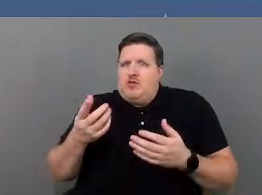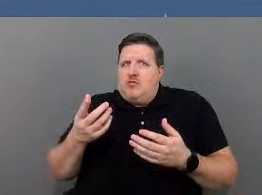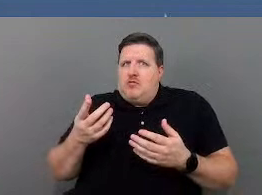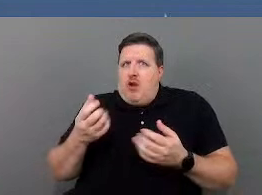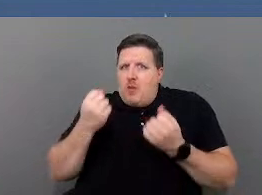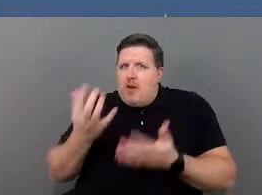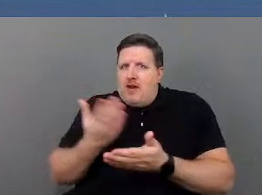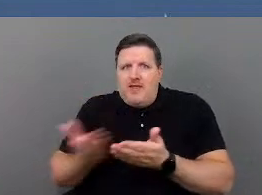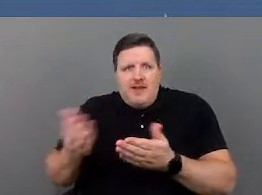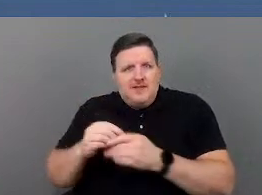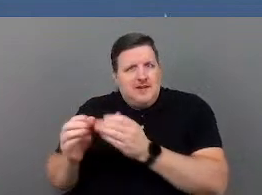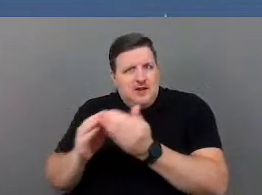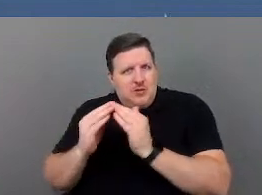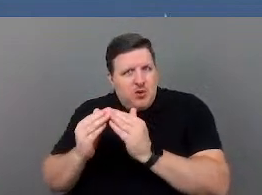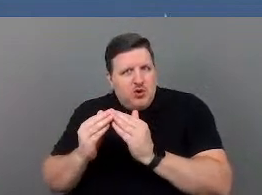NEIGHBORHOOD WHERE PEOPLE ARE SHOOTING GUNS.